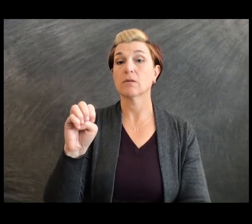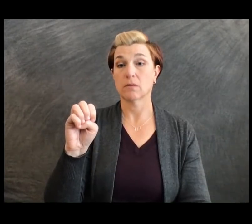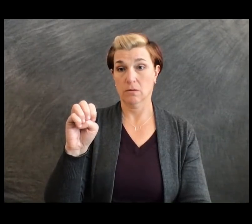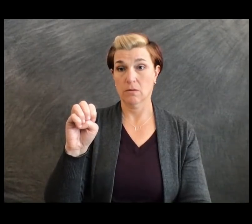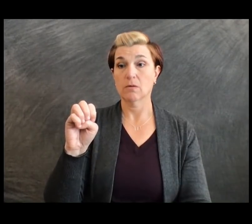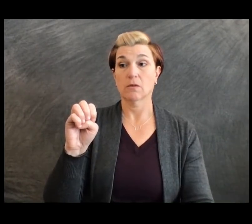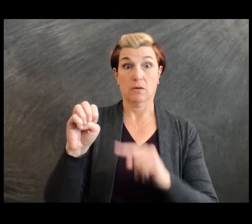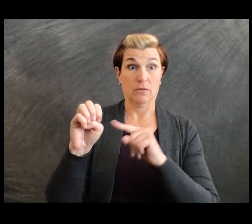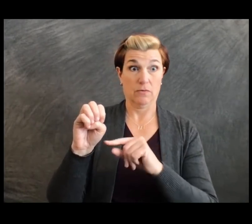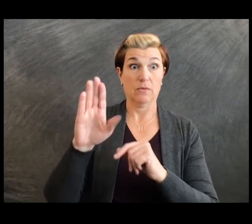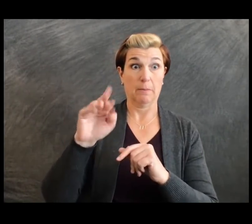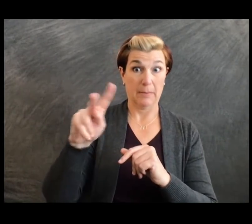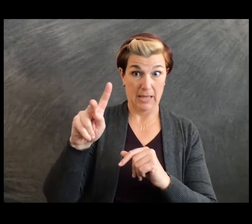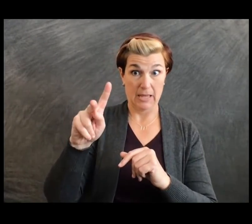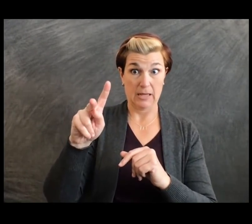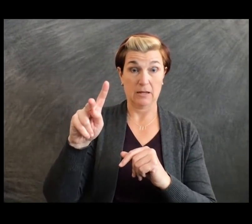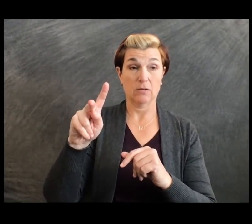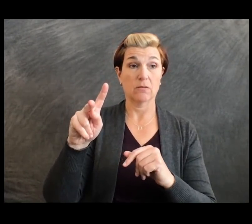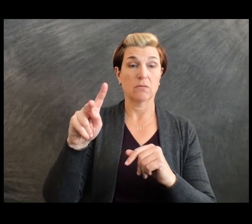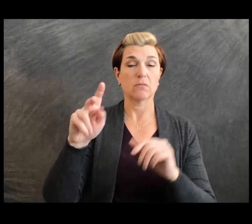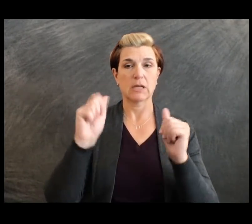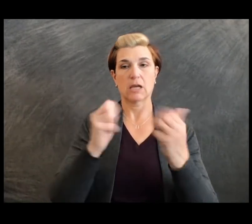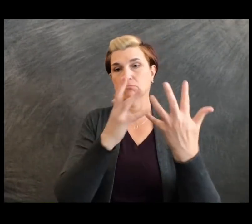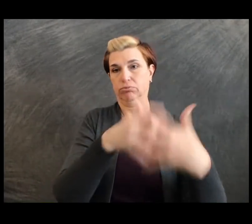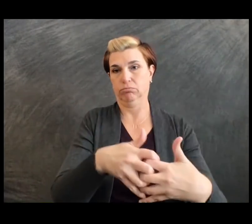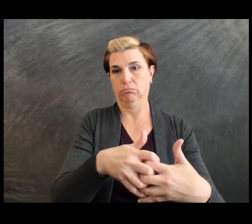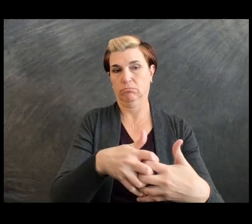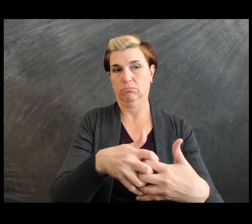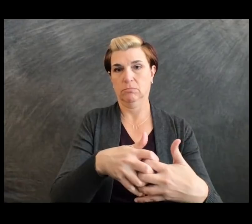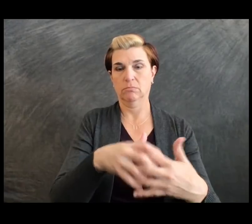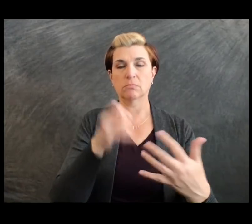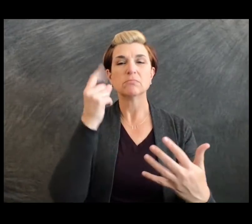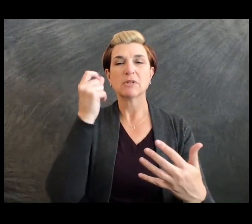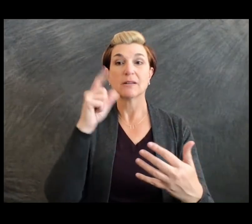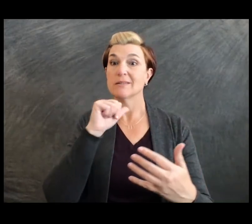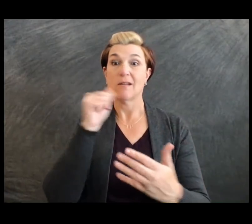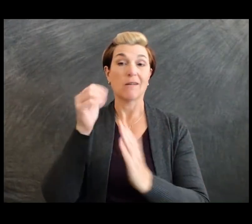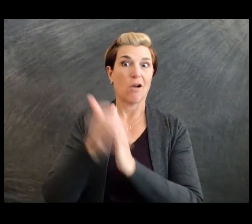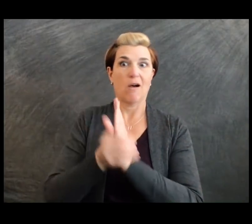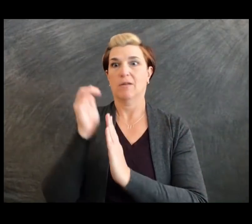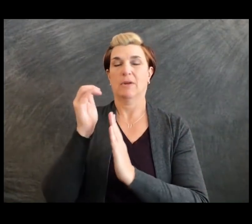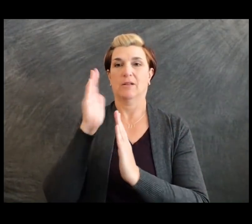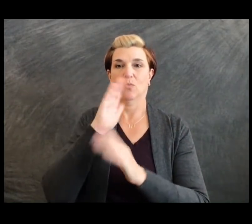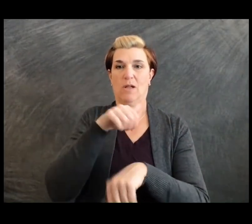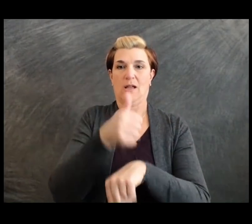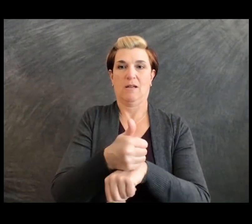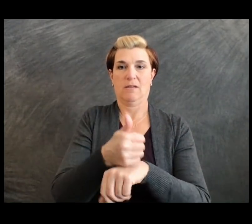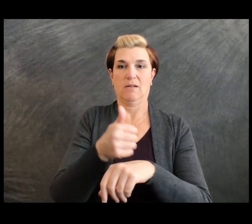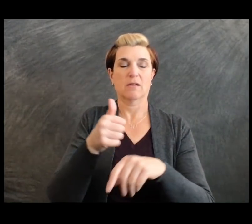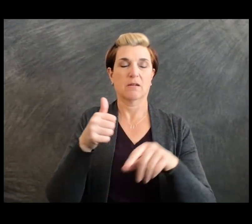doesn't happen automatically what does happen automatically is that we cover